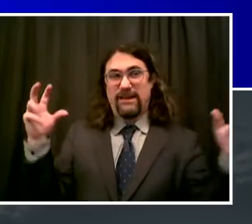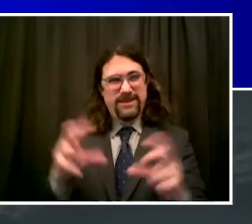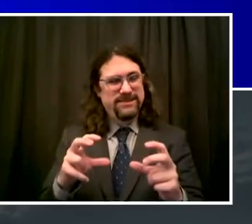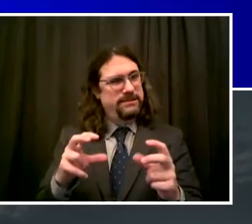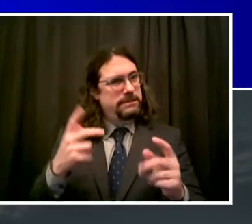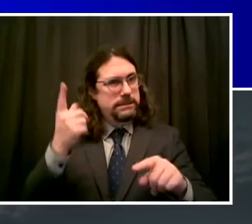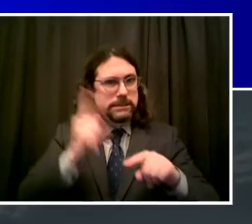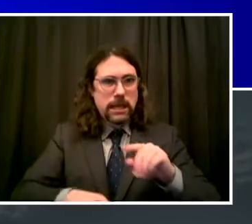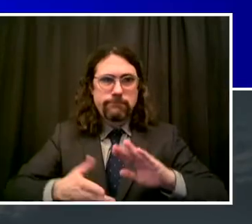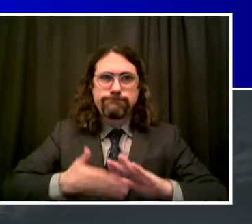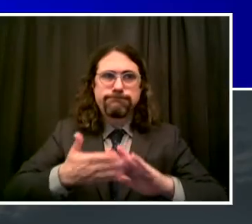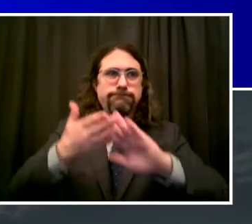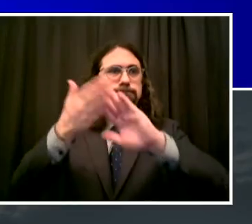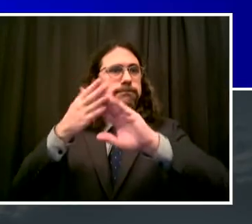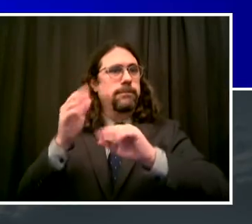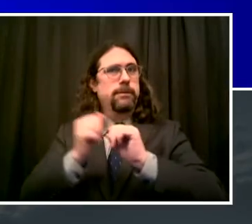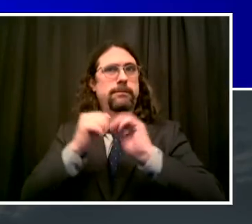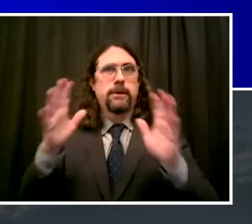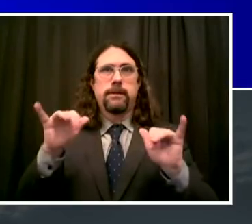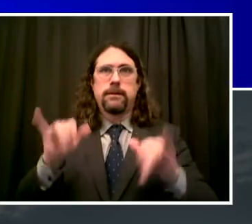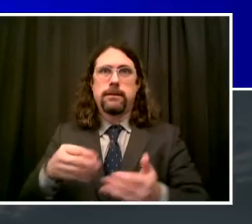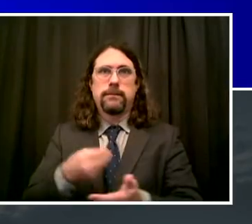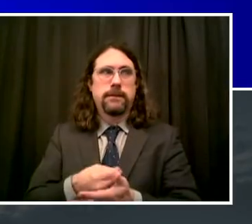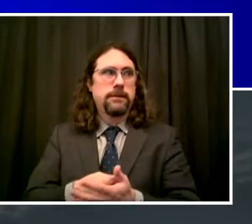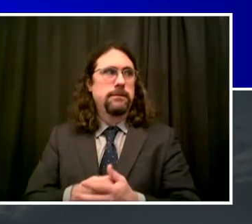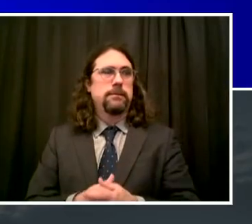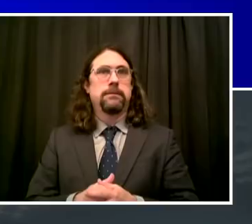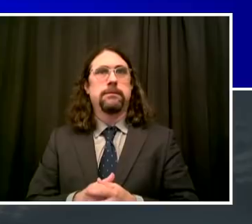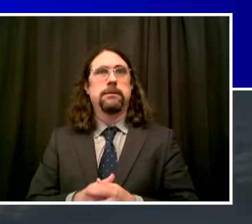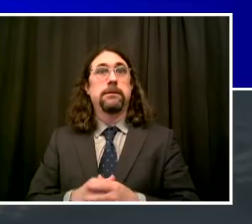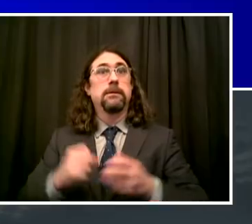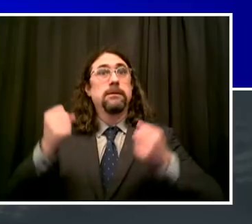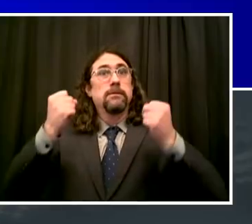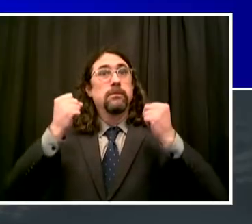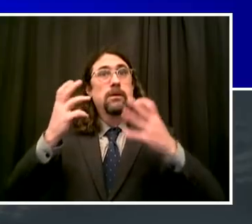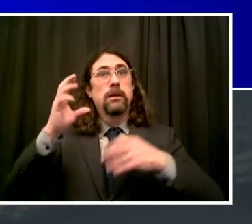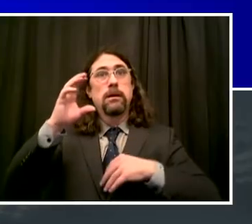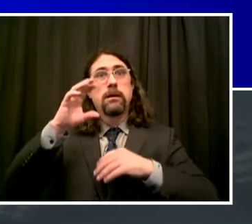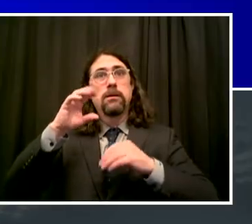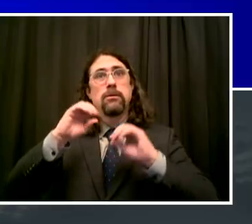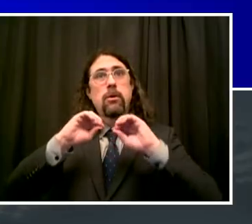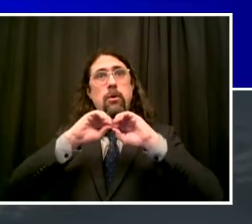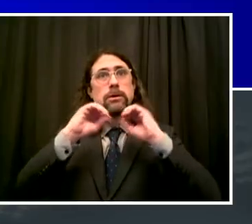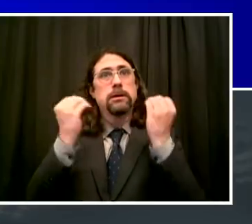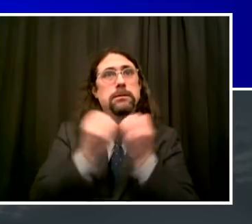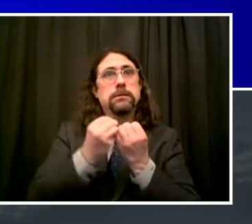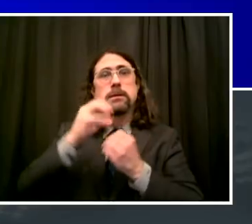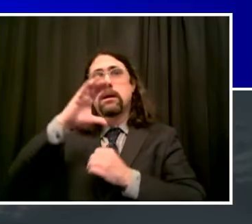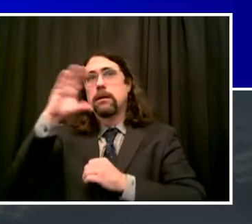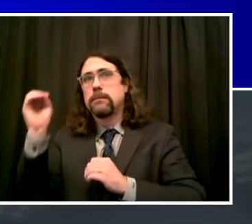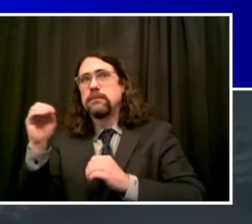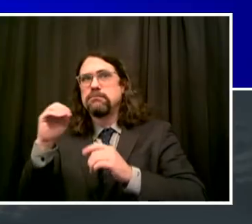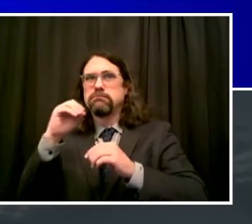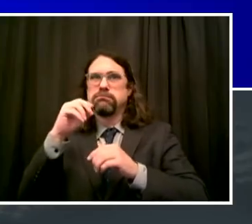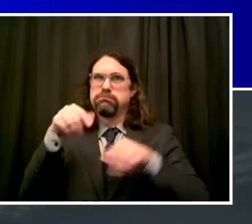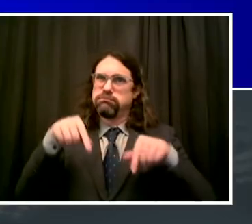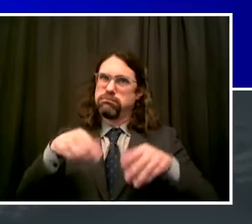THEM TO. THERE'S GOING TO BE A SENSE OF ENGERITOSY OMFR